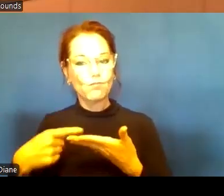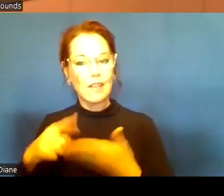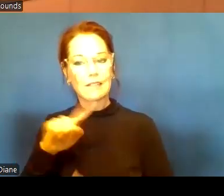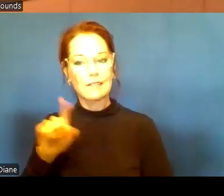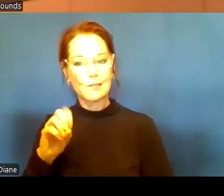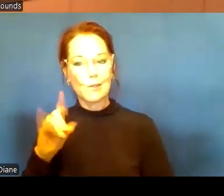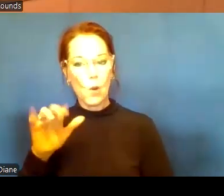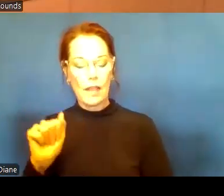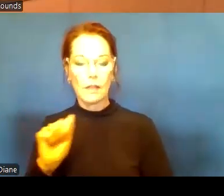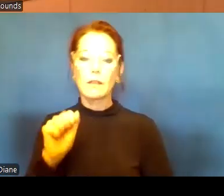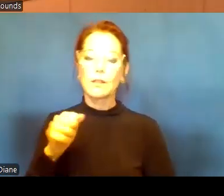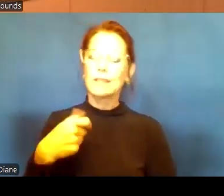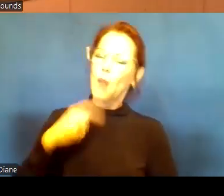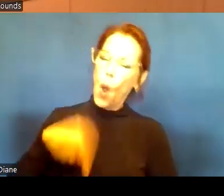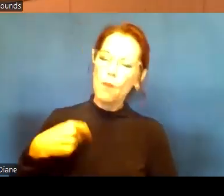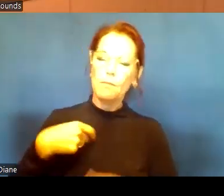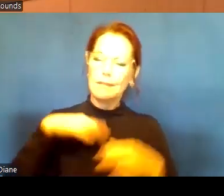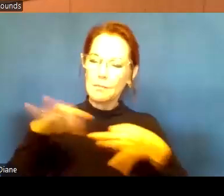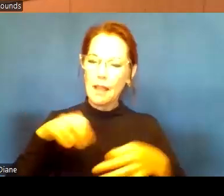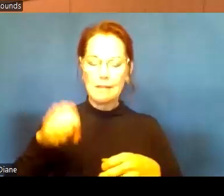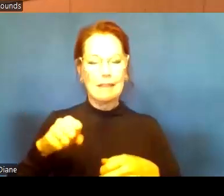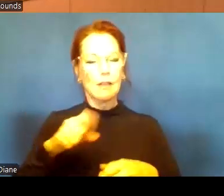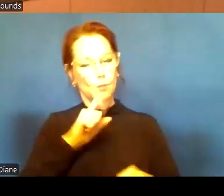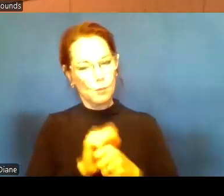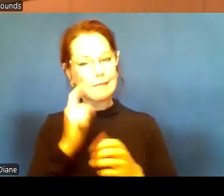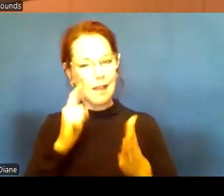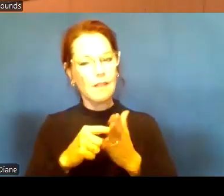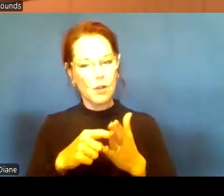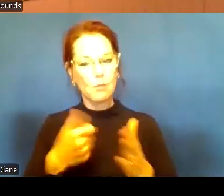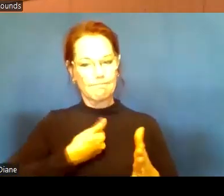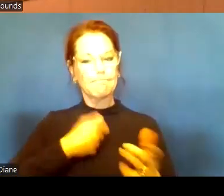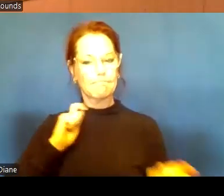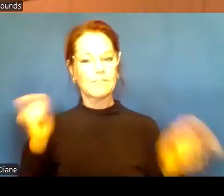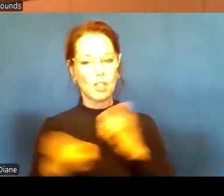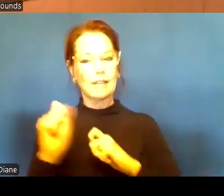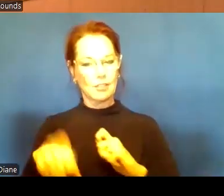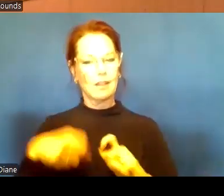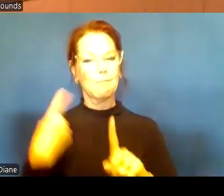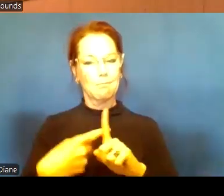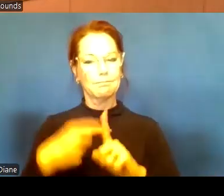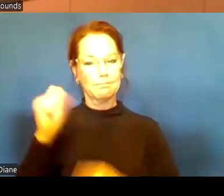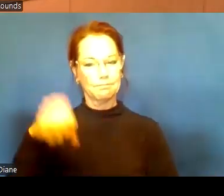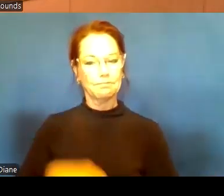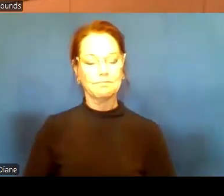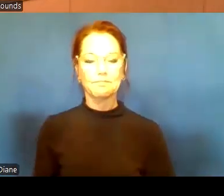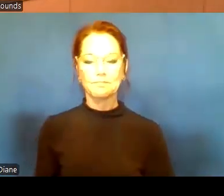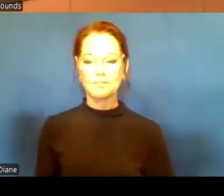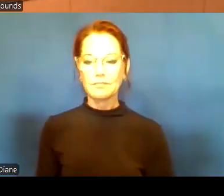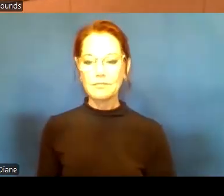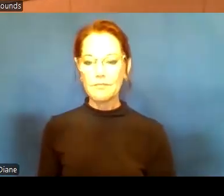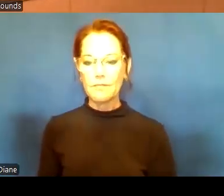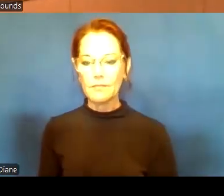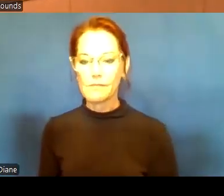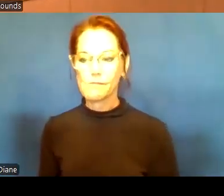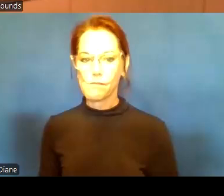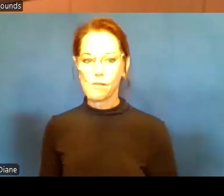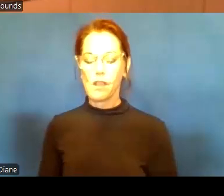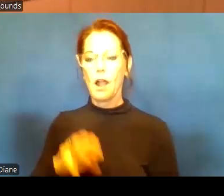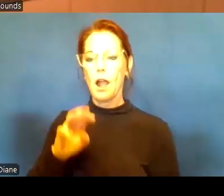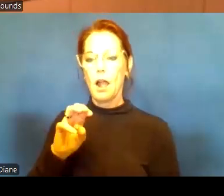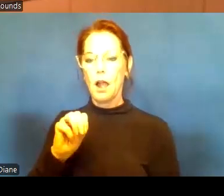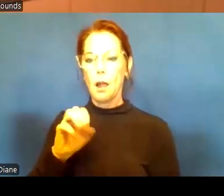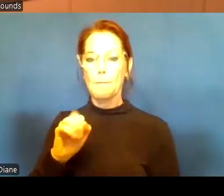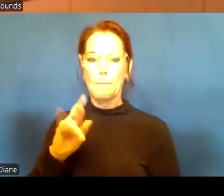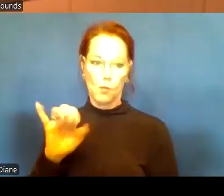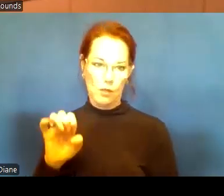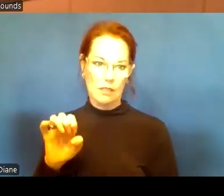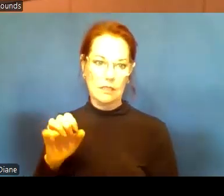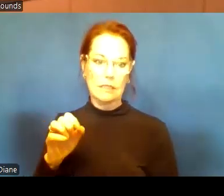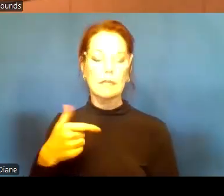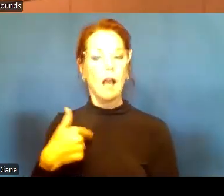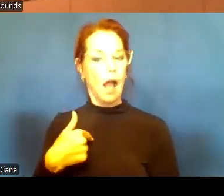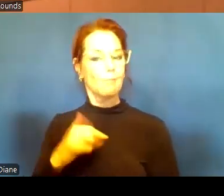changes um I think what's happened is I've gotten a bit braver and speak up